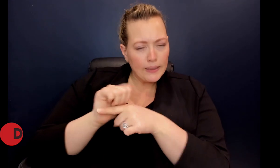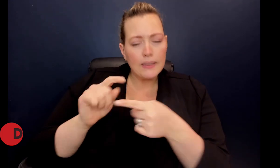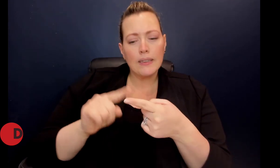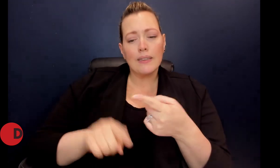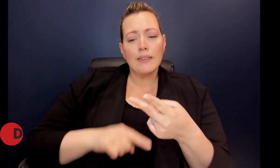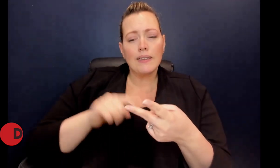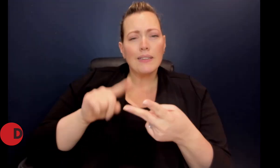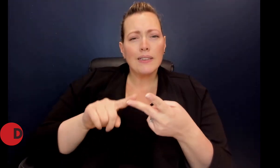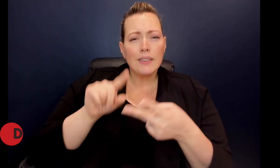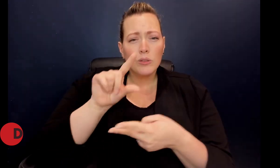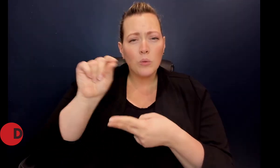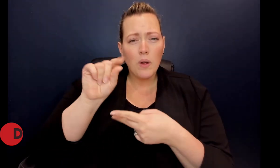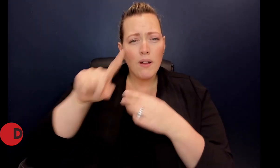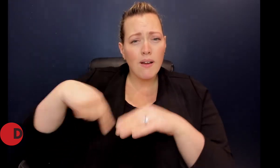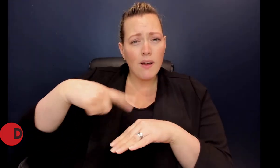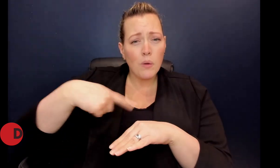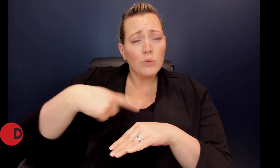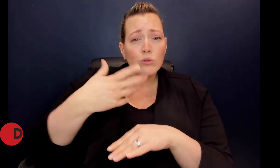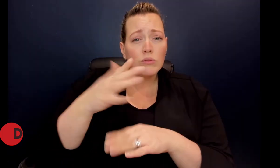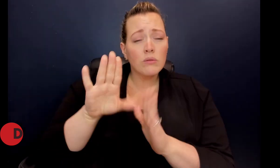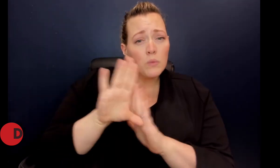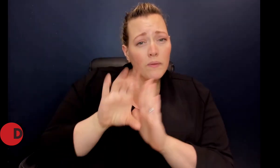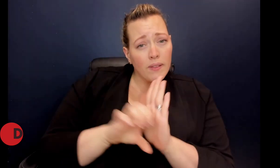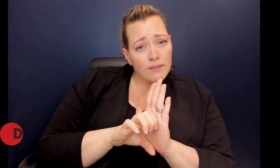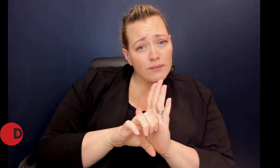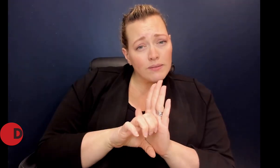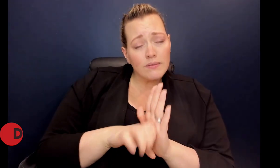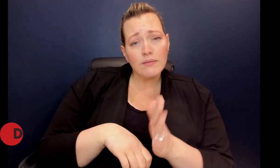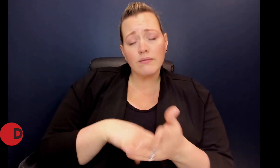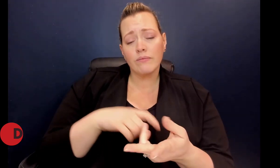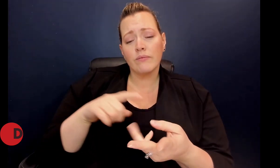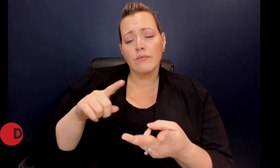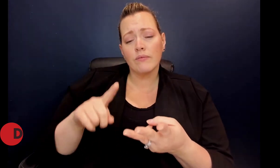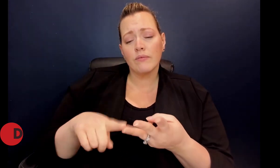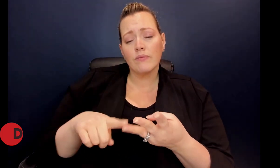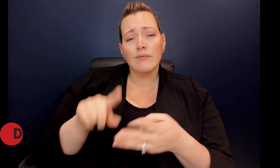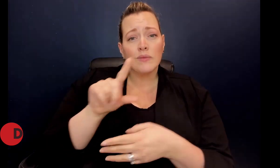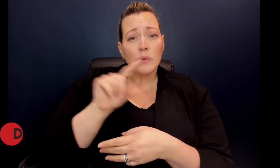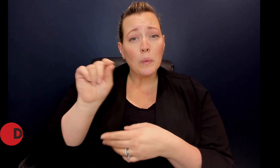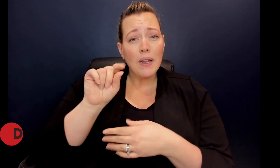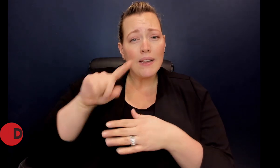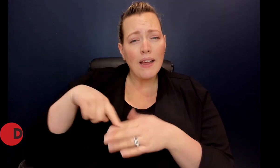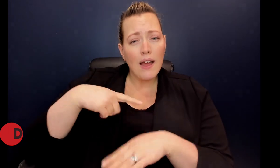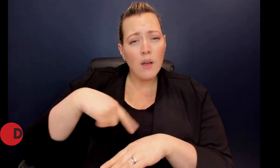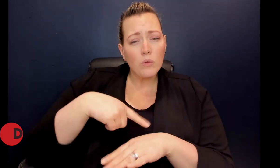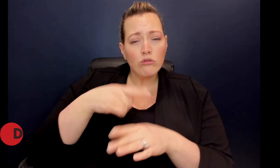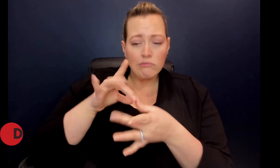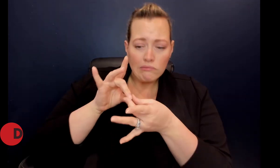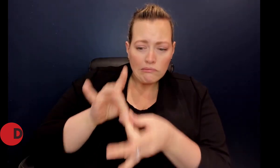categories including 20 hours of DI specific training,